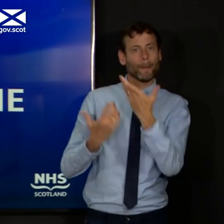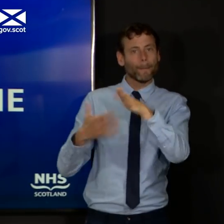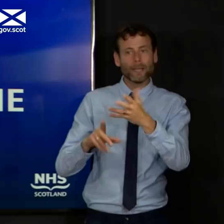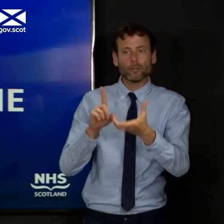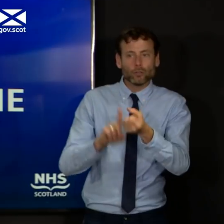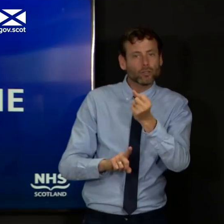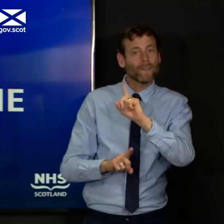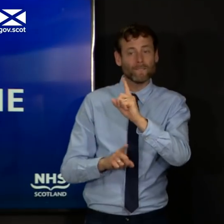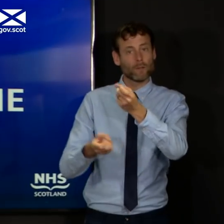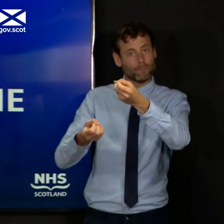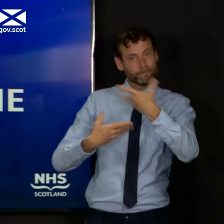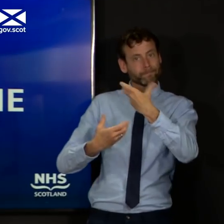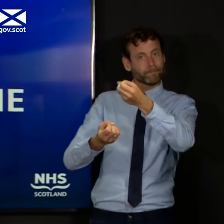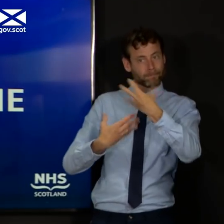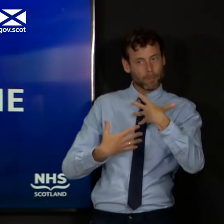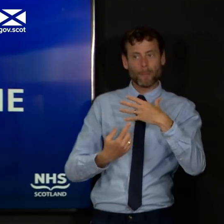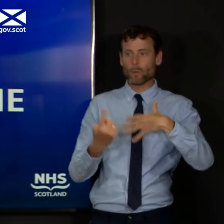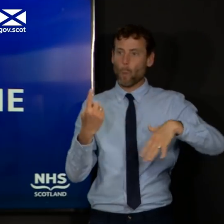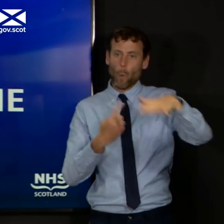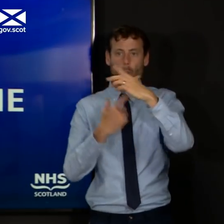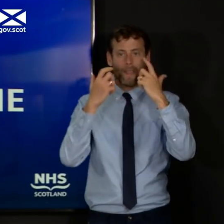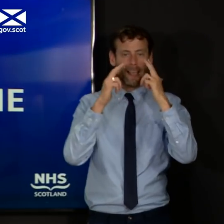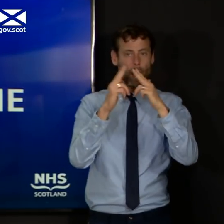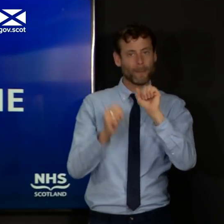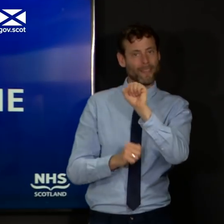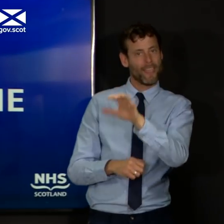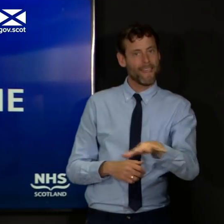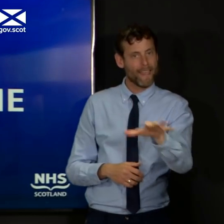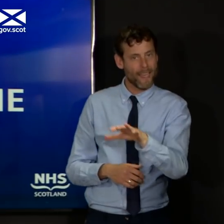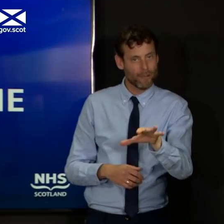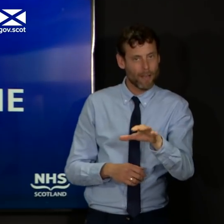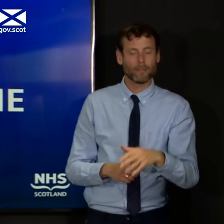to test the residents in all the care homes in their board area, and what they plan to